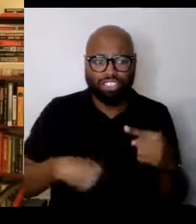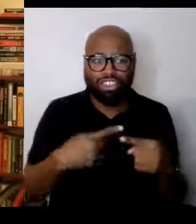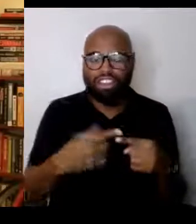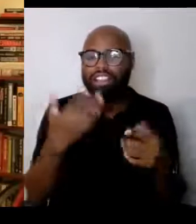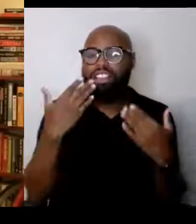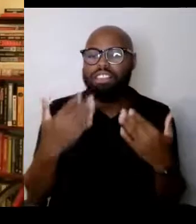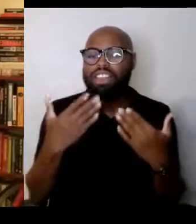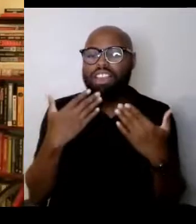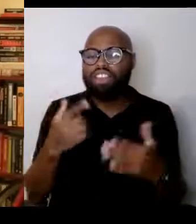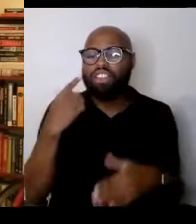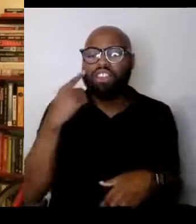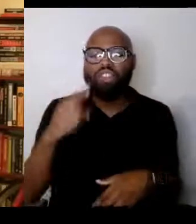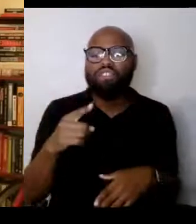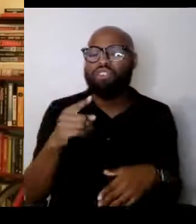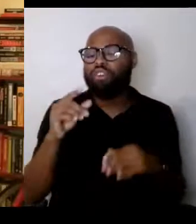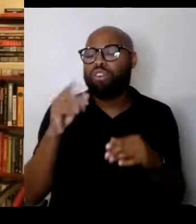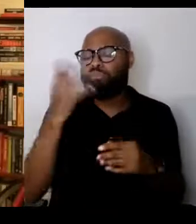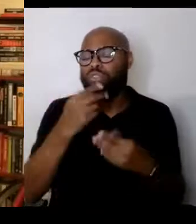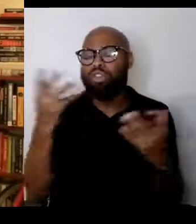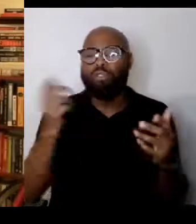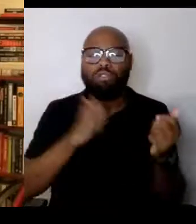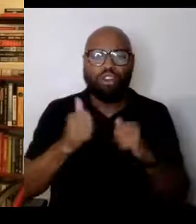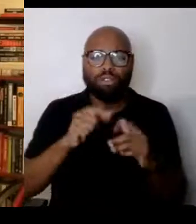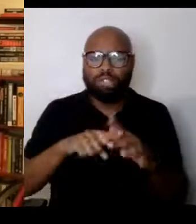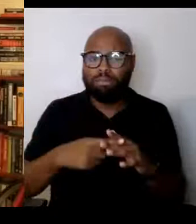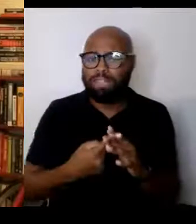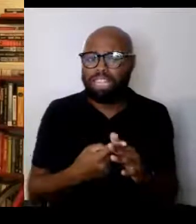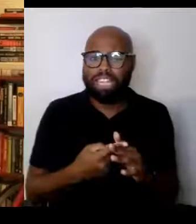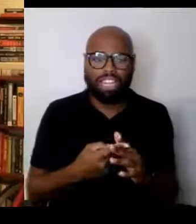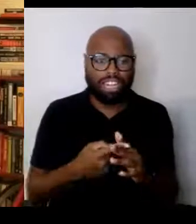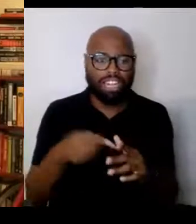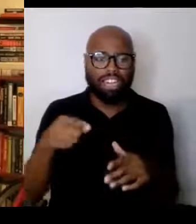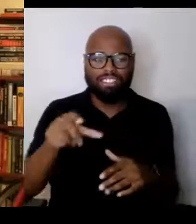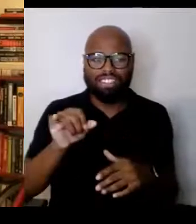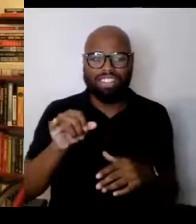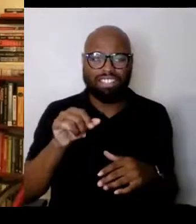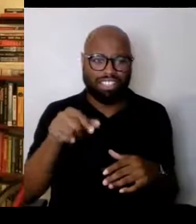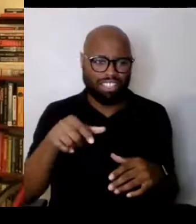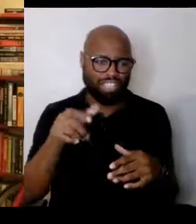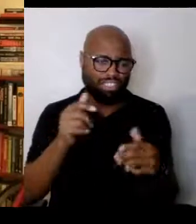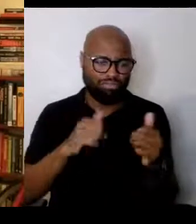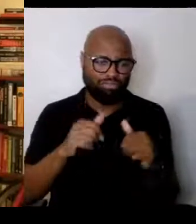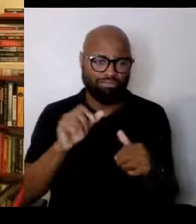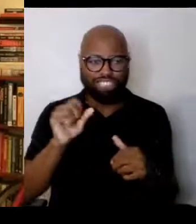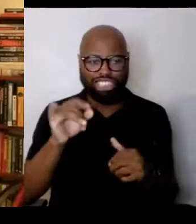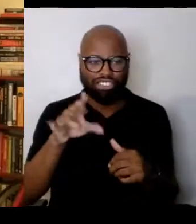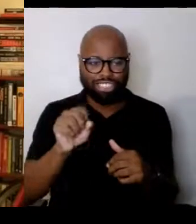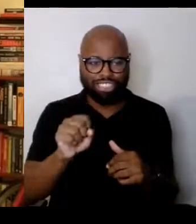at the top, on behalf of everyone here at The WNET Group. Thank you for watching tonight,